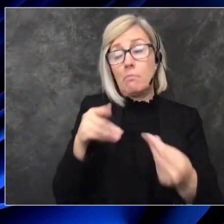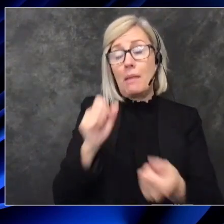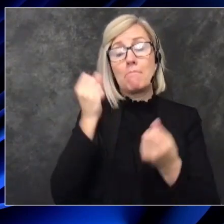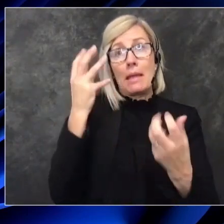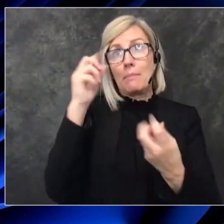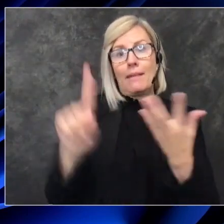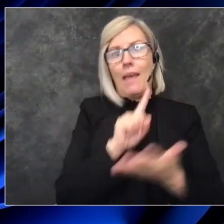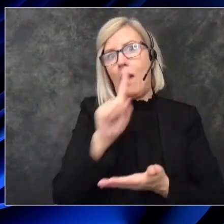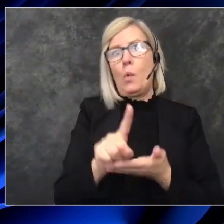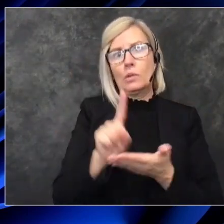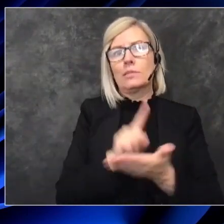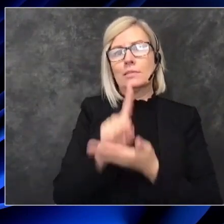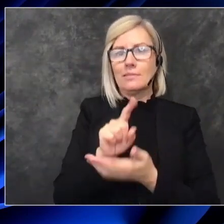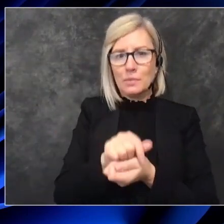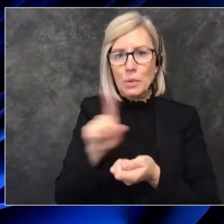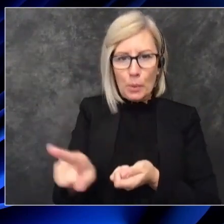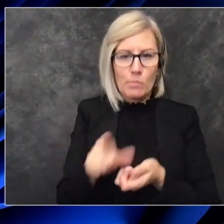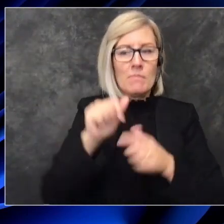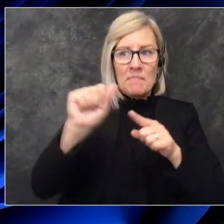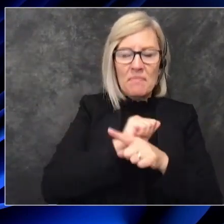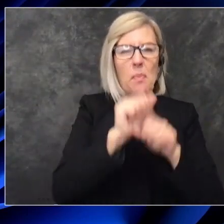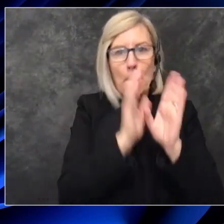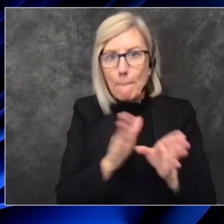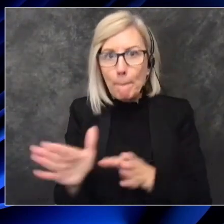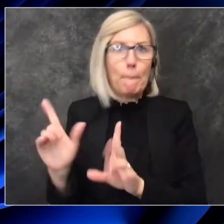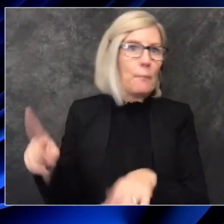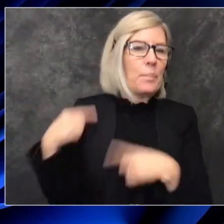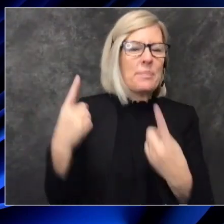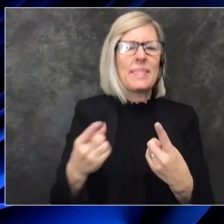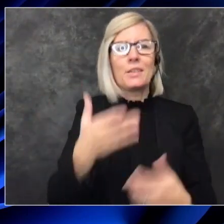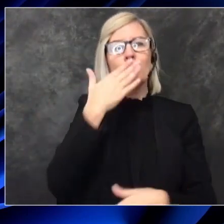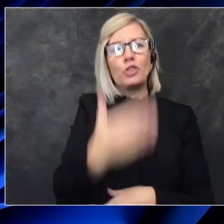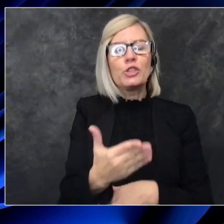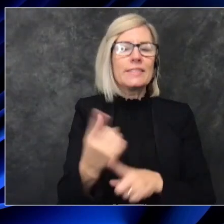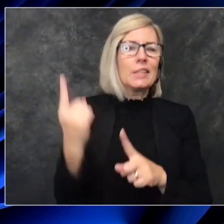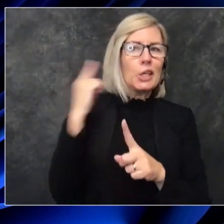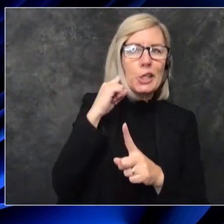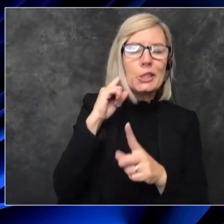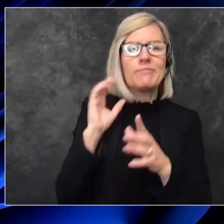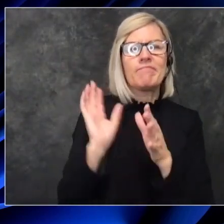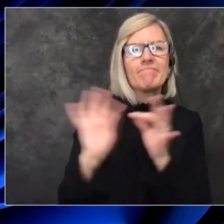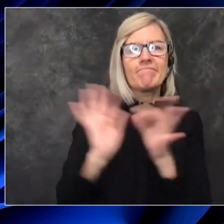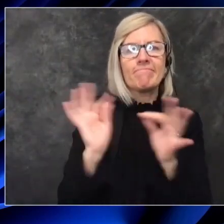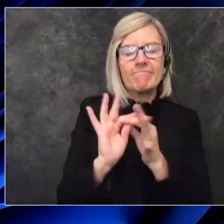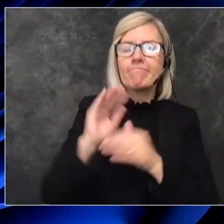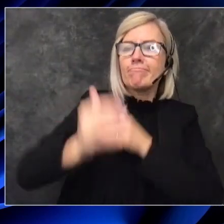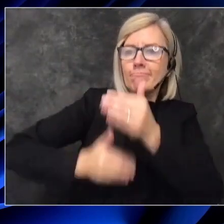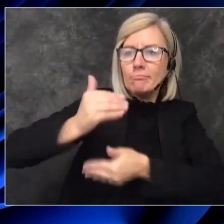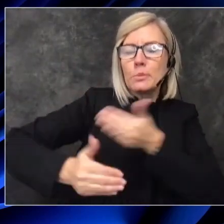you know preparing for this. It's just so good to hear the insight you know from the process that you went through so you know it's been a privilege.